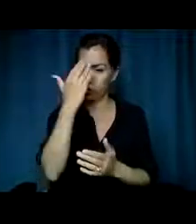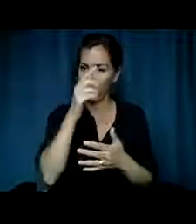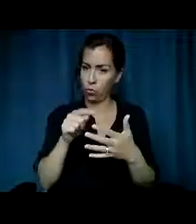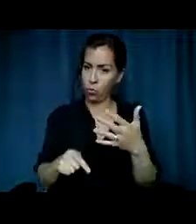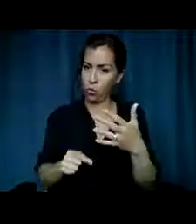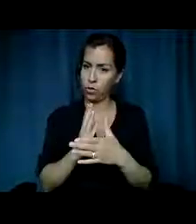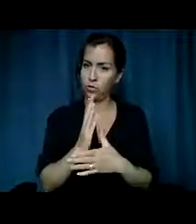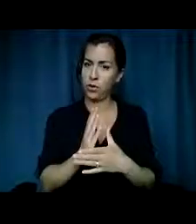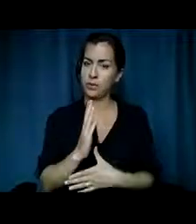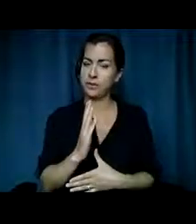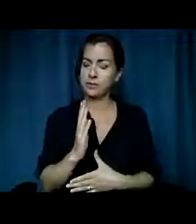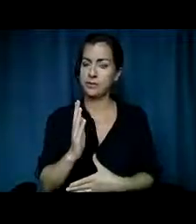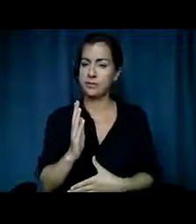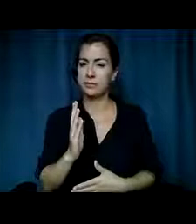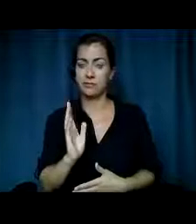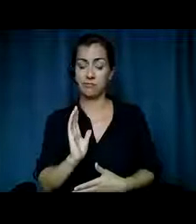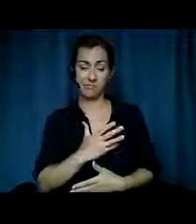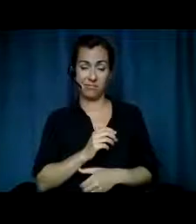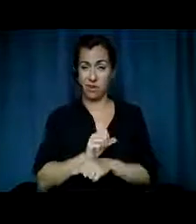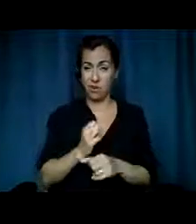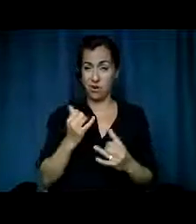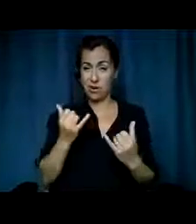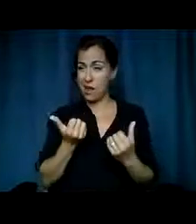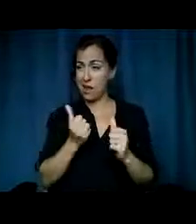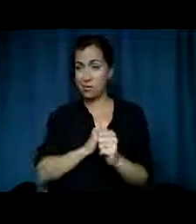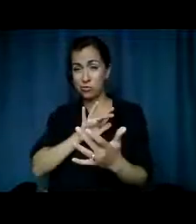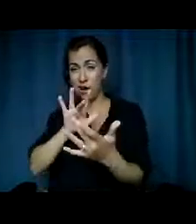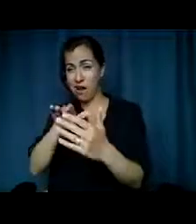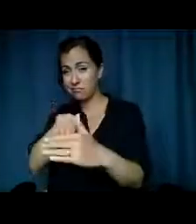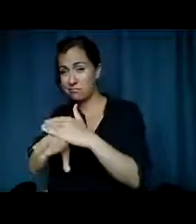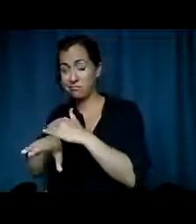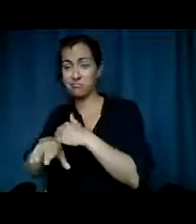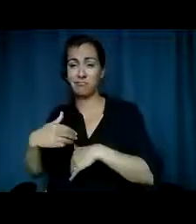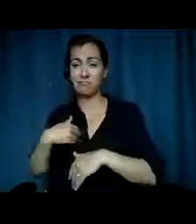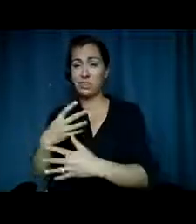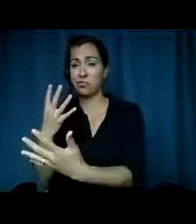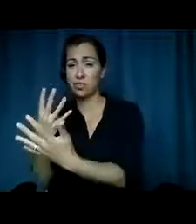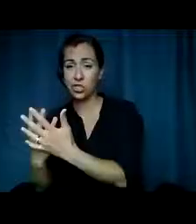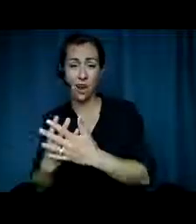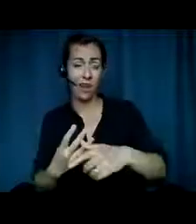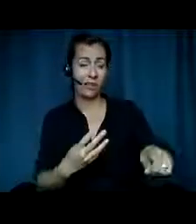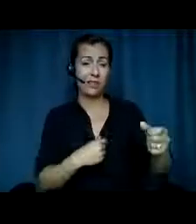to know that you have that right, and to maintain - one of the other big